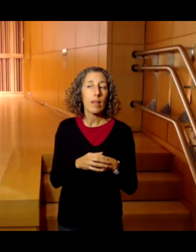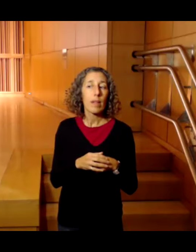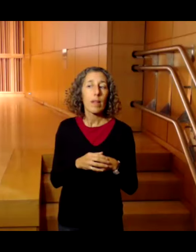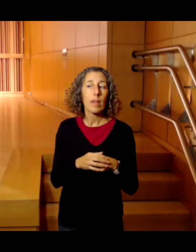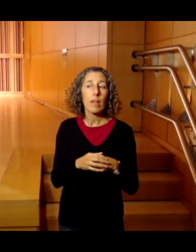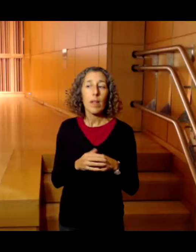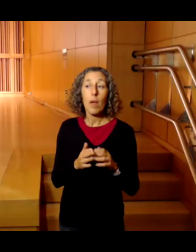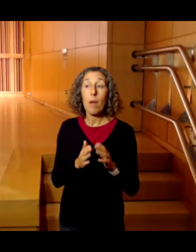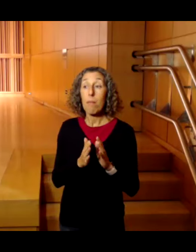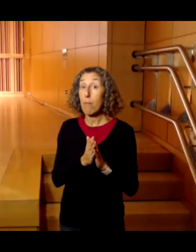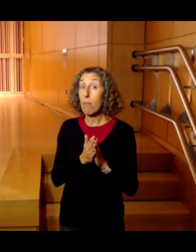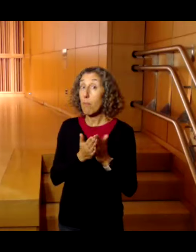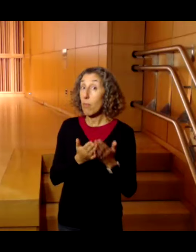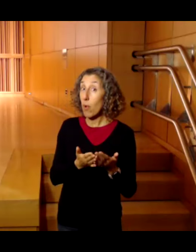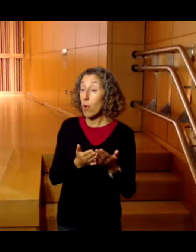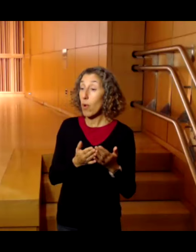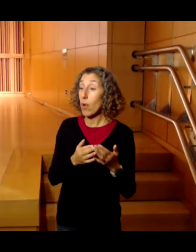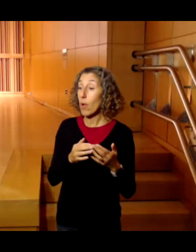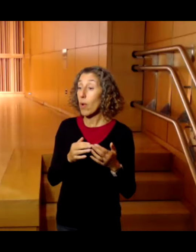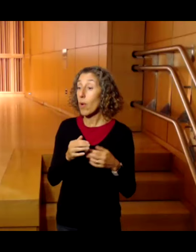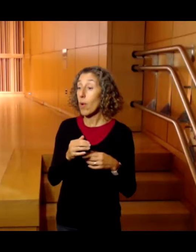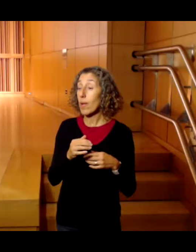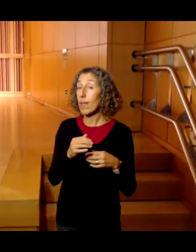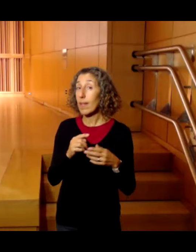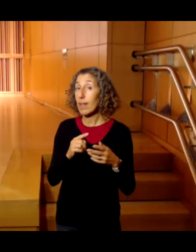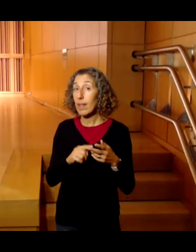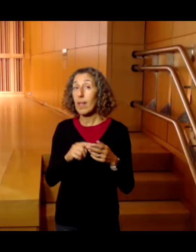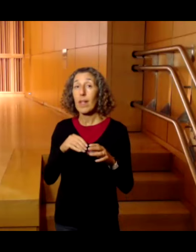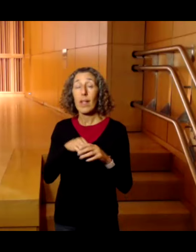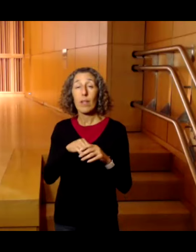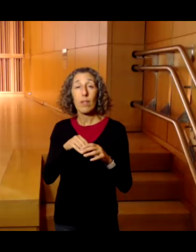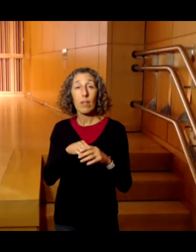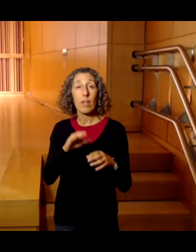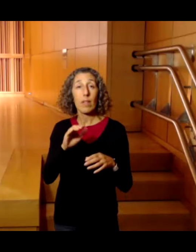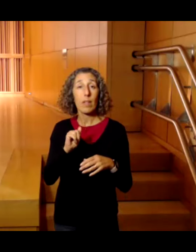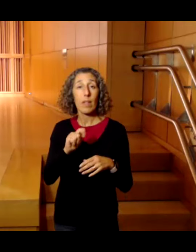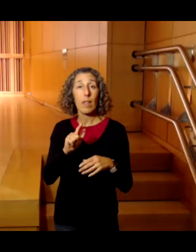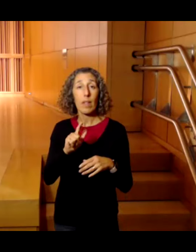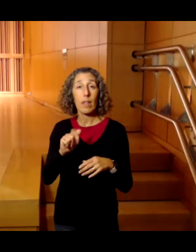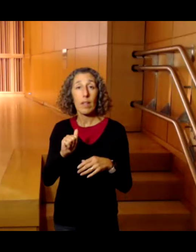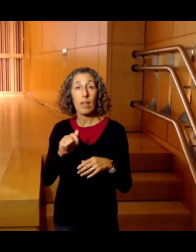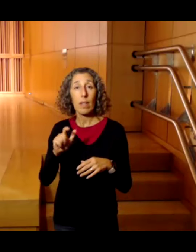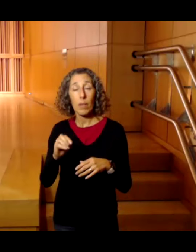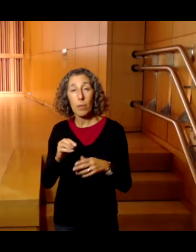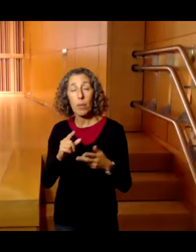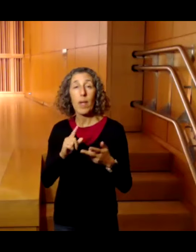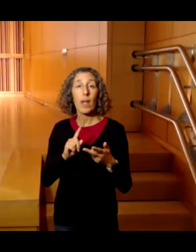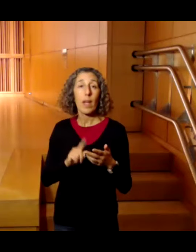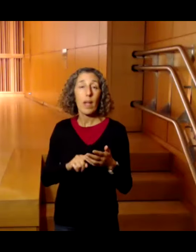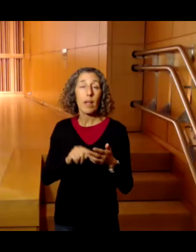Worksheets has served as an associate editor of Kalaloo. And currently sits on the editorial board of transition.